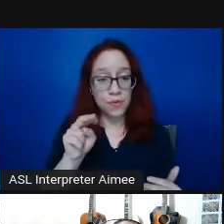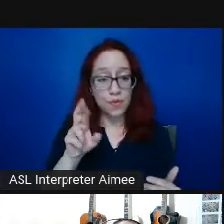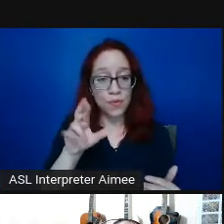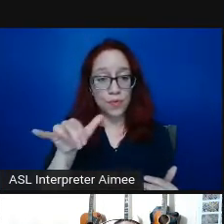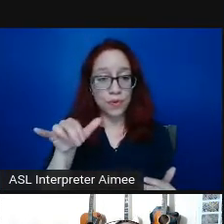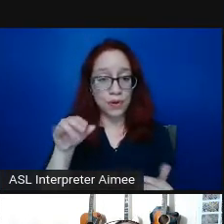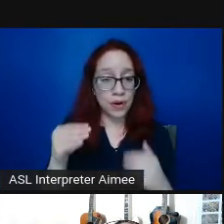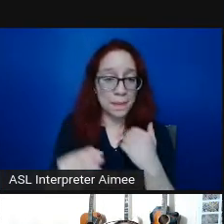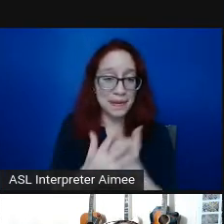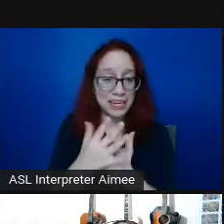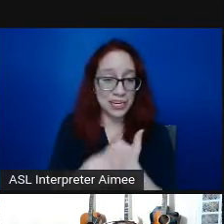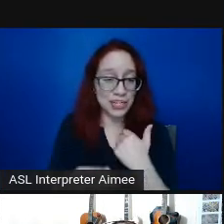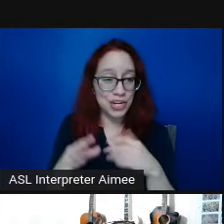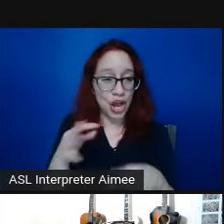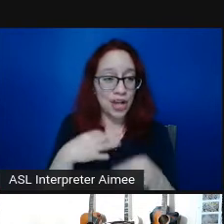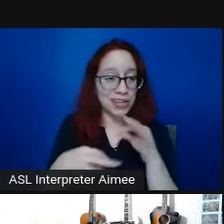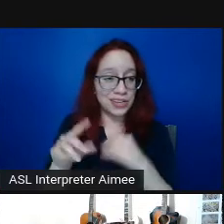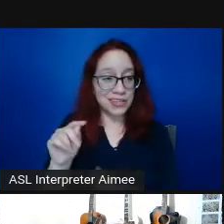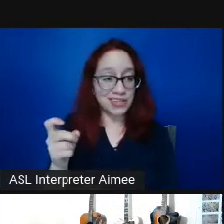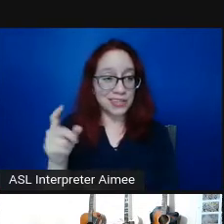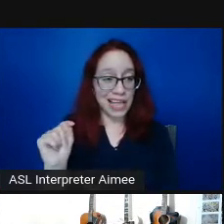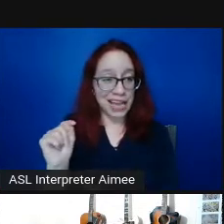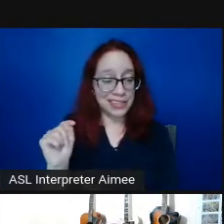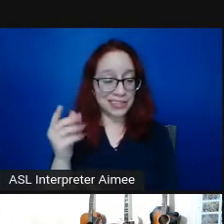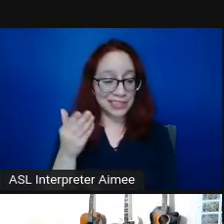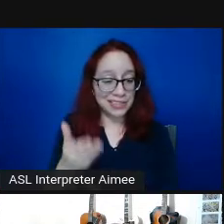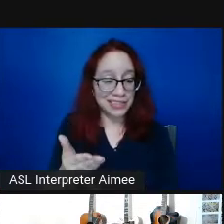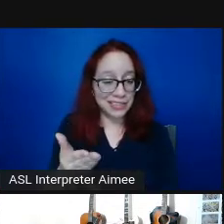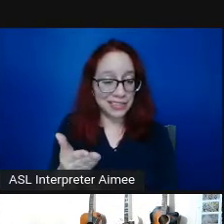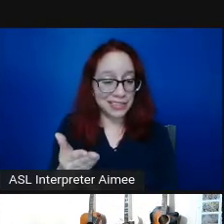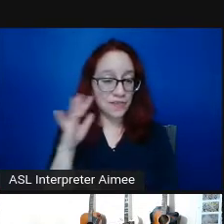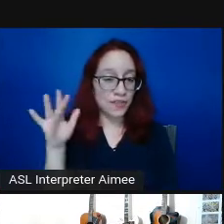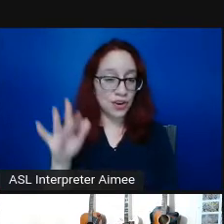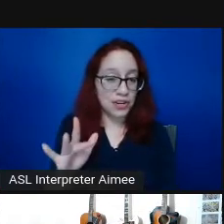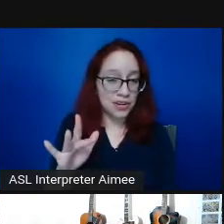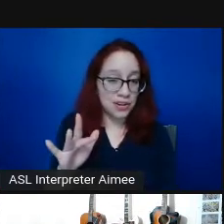for this image is set appropriately if I press the enter key now,